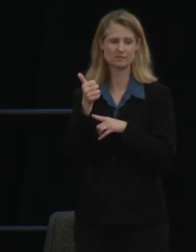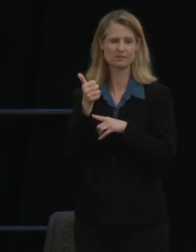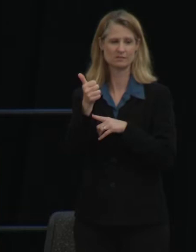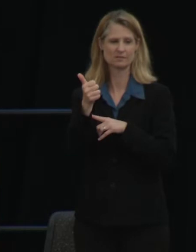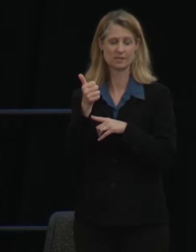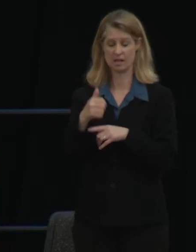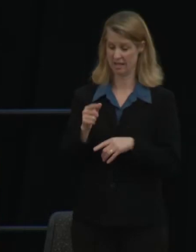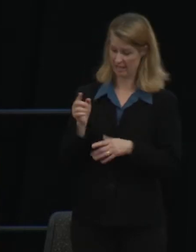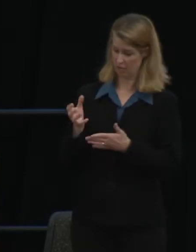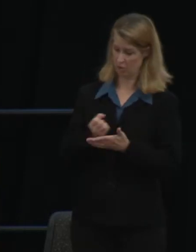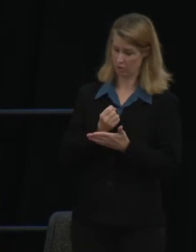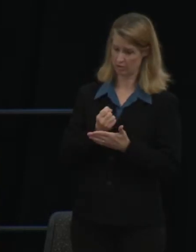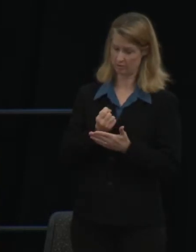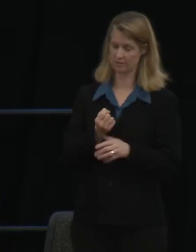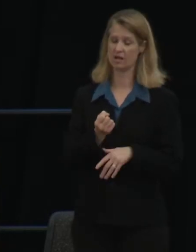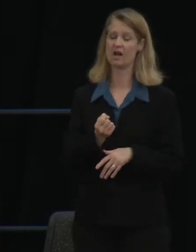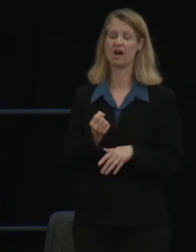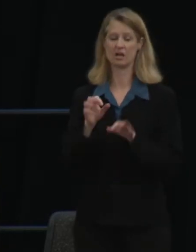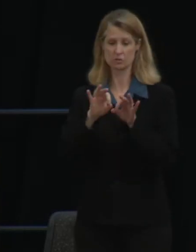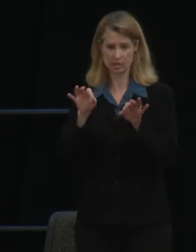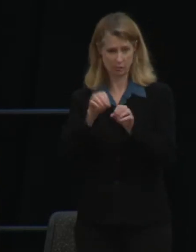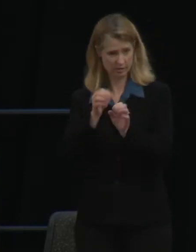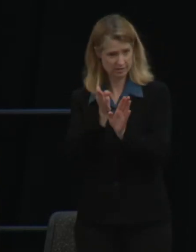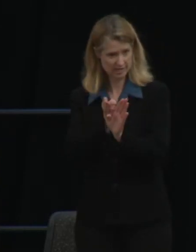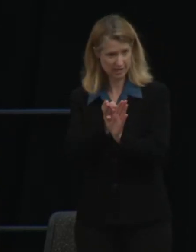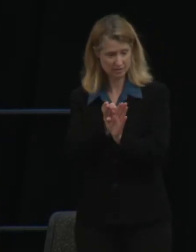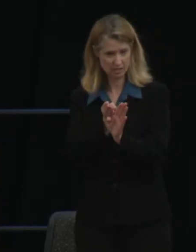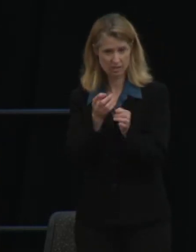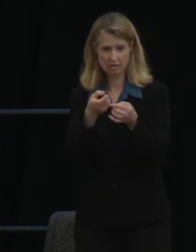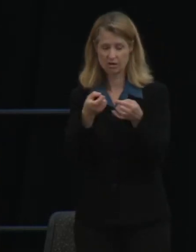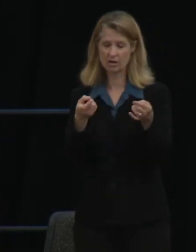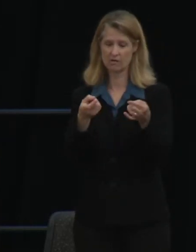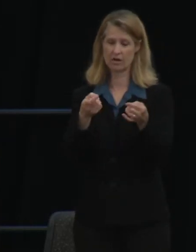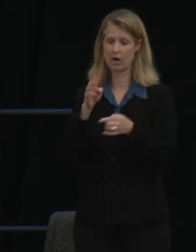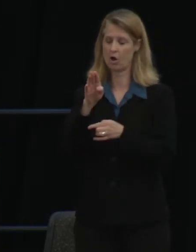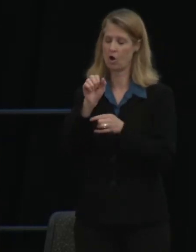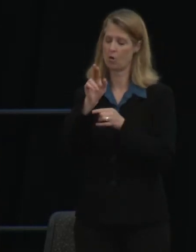He earned an A.B. Degree in Psychology from UC Berkelely,